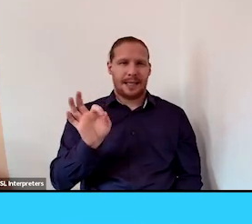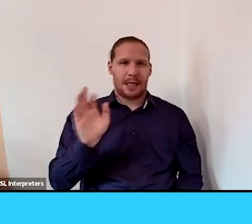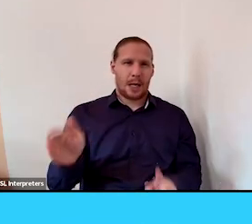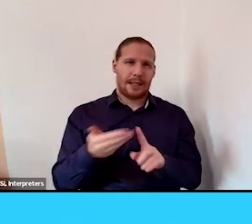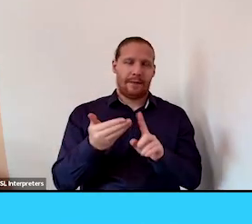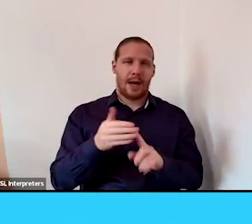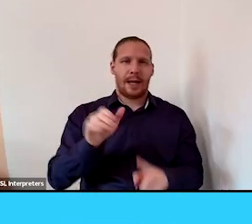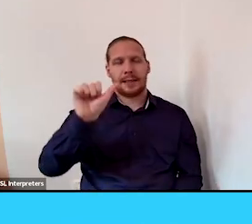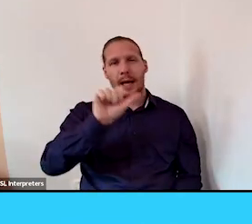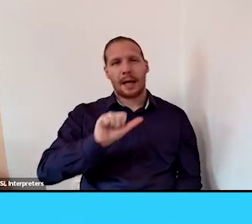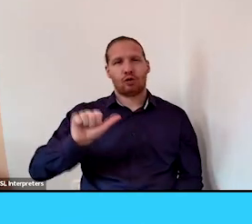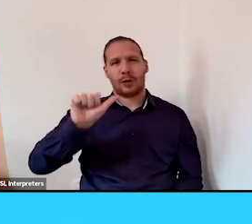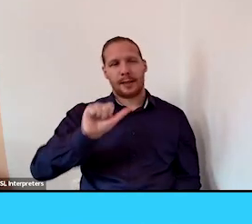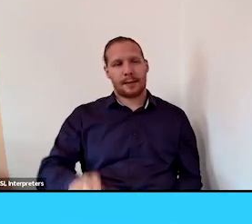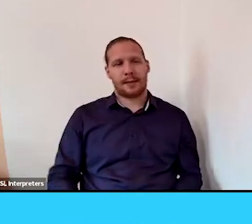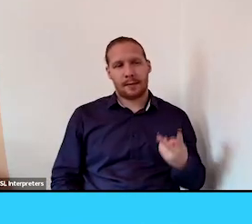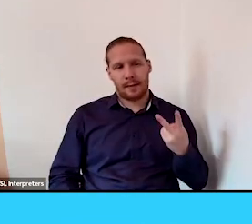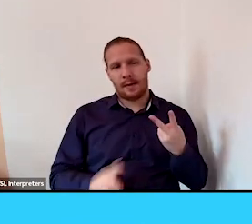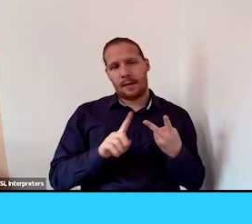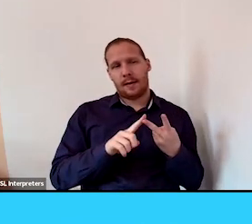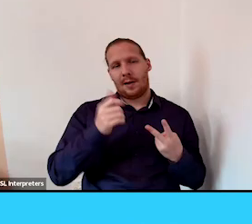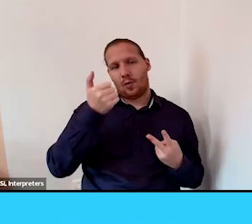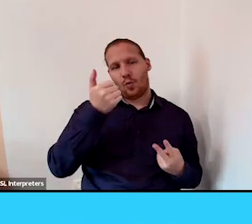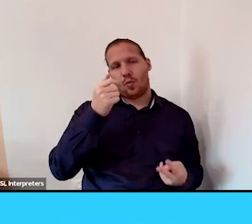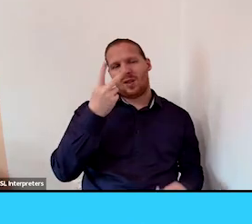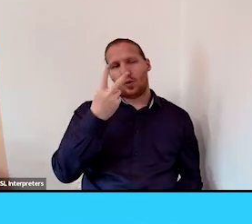Approximately 2% identified as MELAA, which is Middle Eastern, Latin